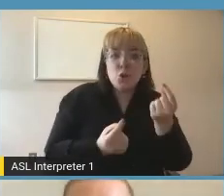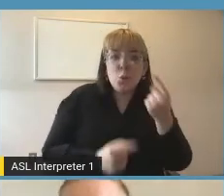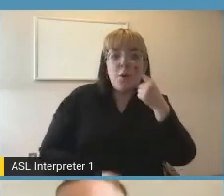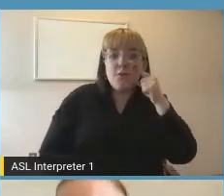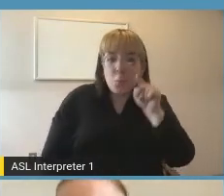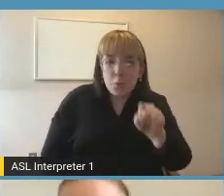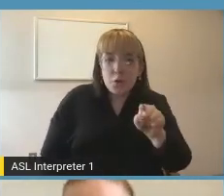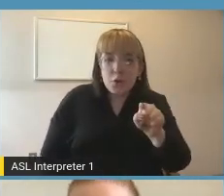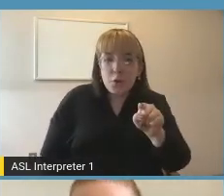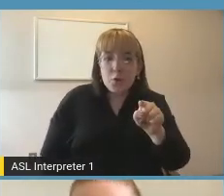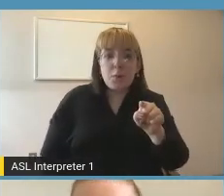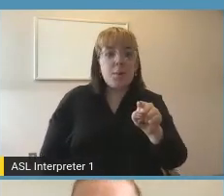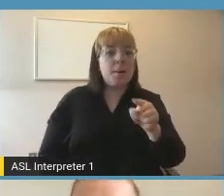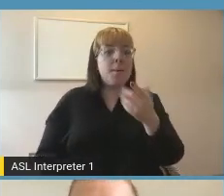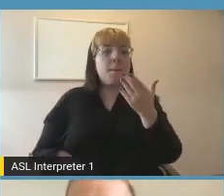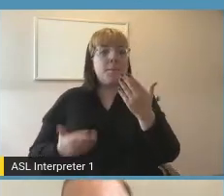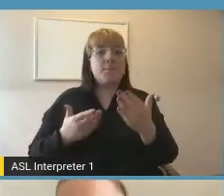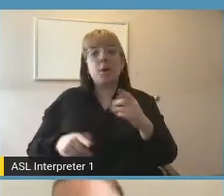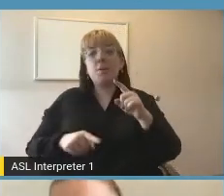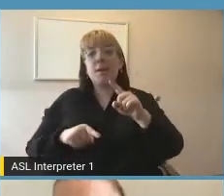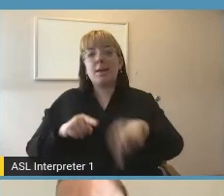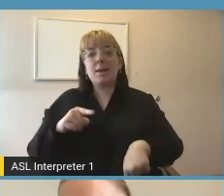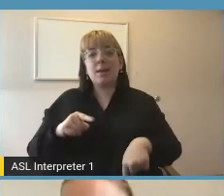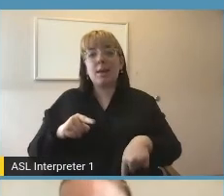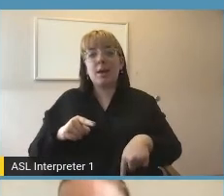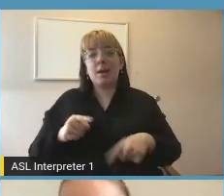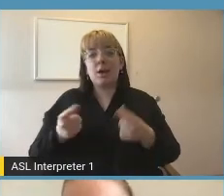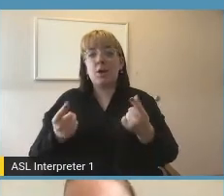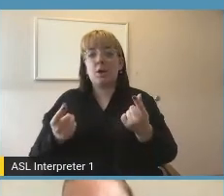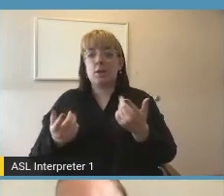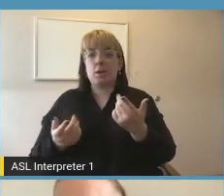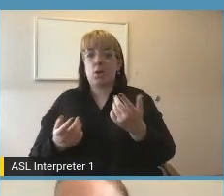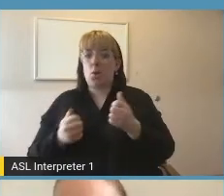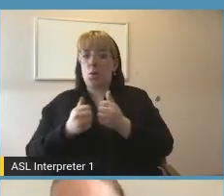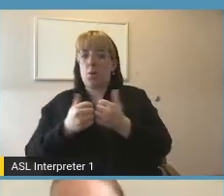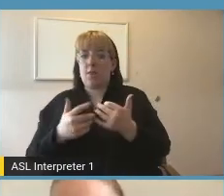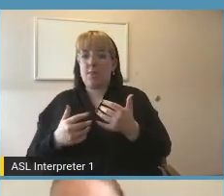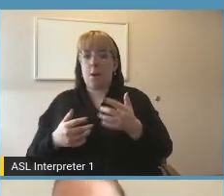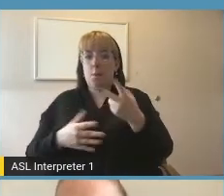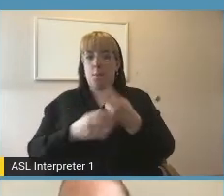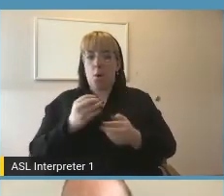can't get anything done without putting either one or the other or a mix of both in there.